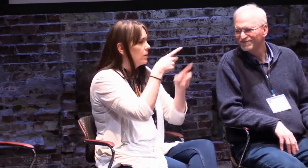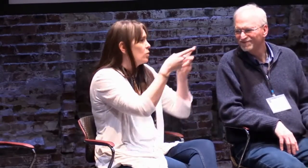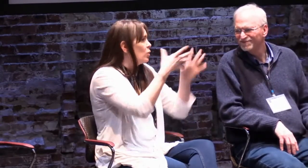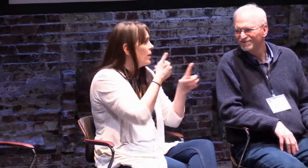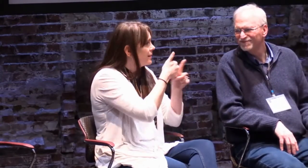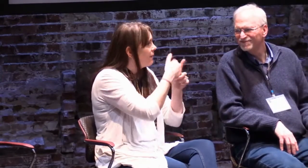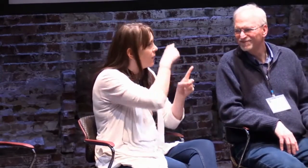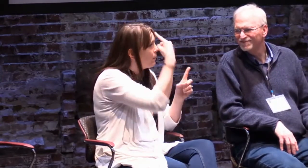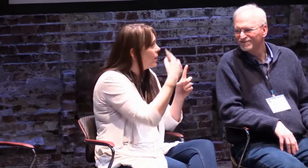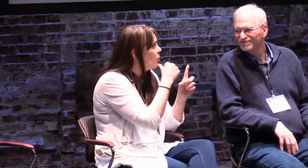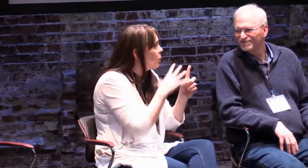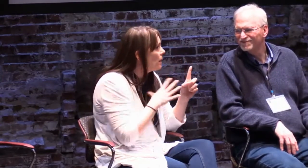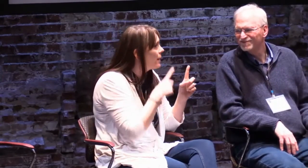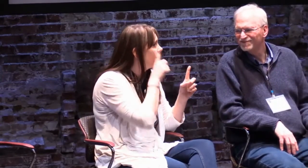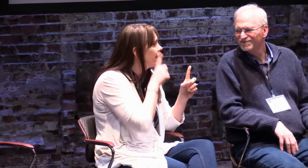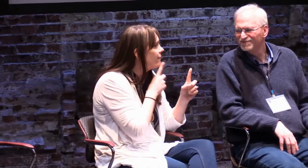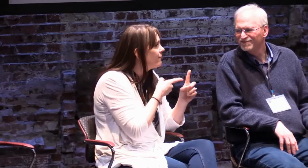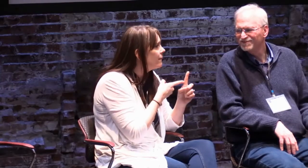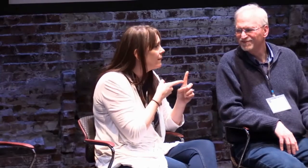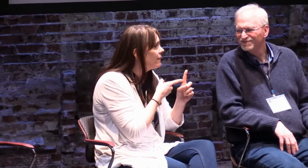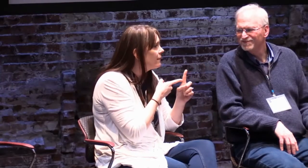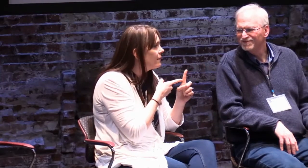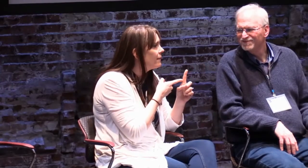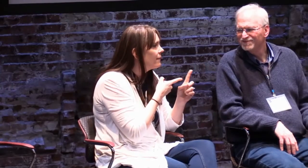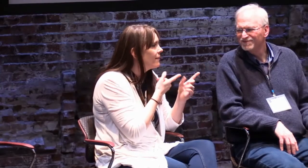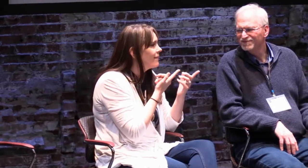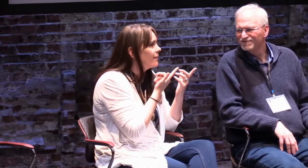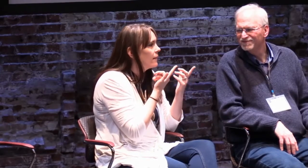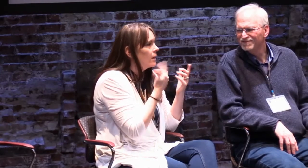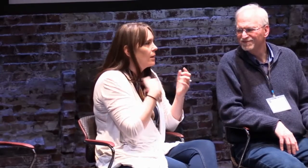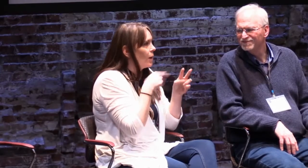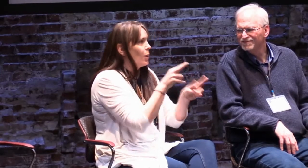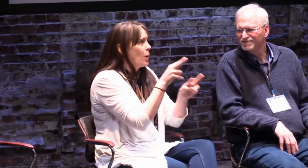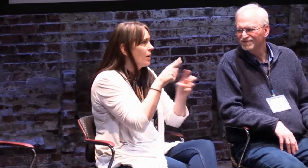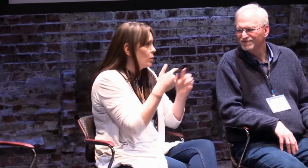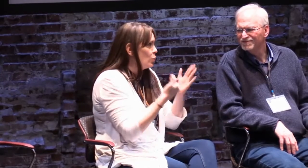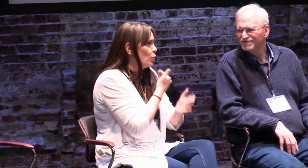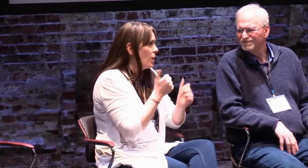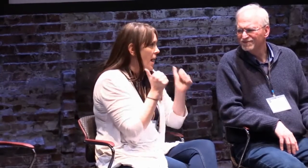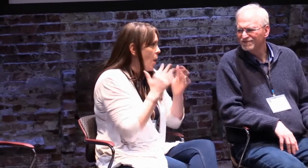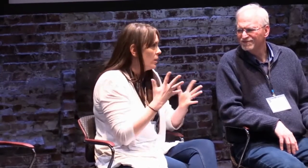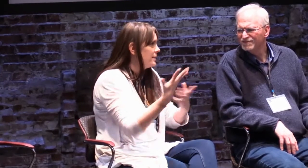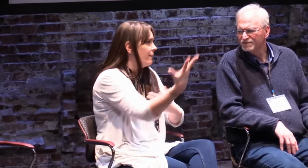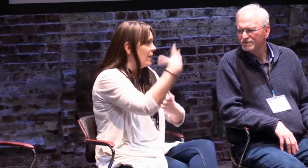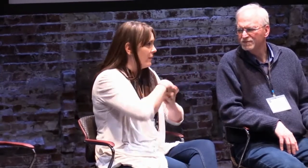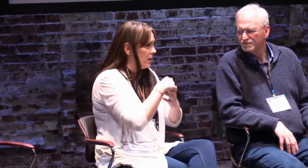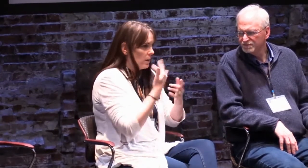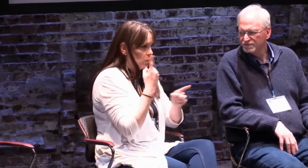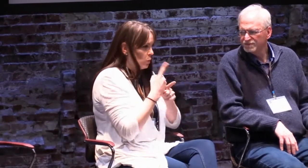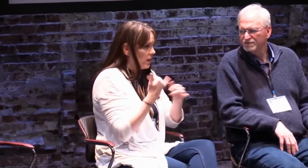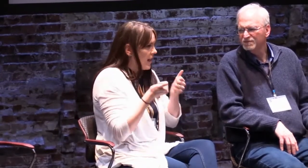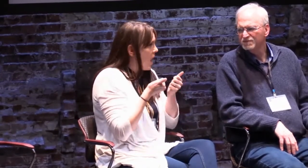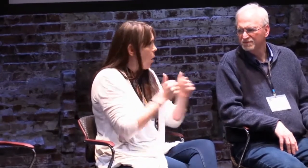Who will be coming to join my theater company. Who's an African-American deaf woman. So we're really looking forward to, literally,